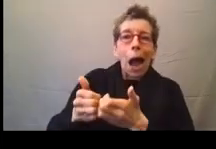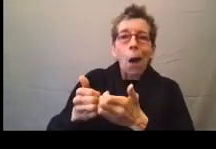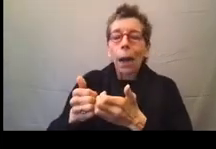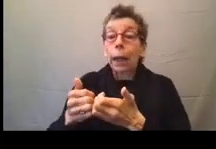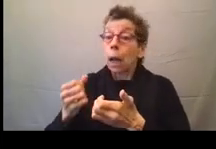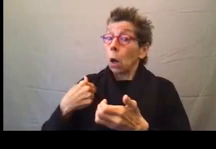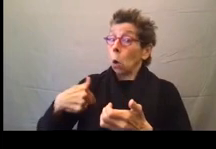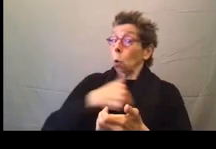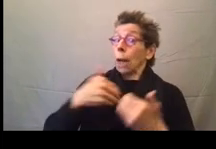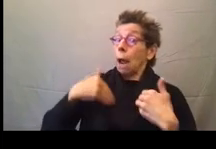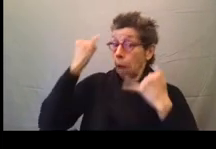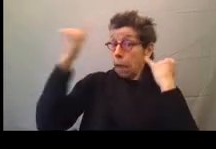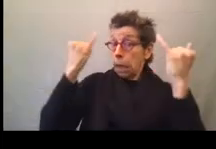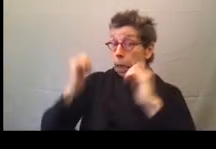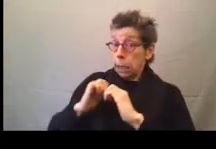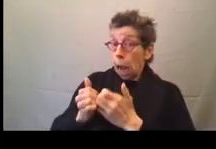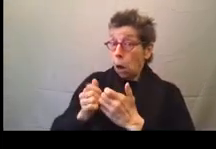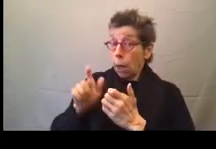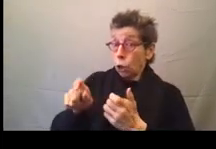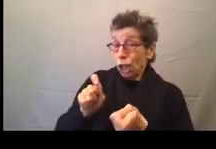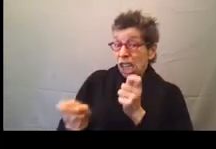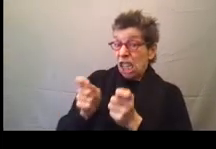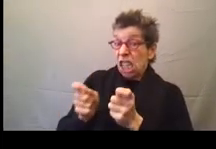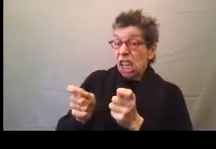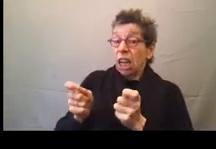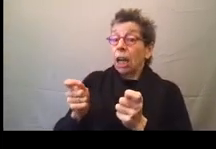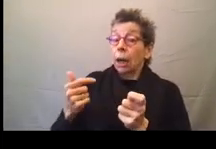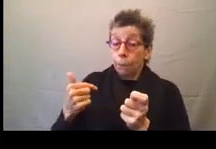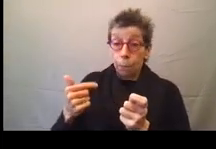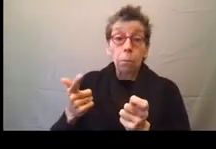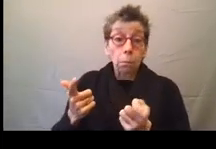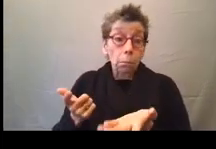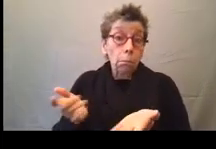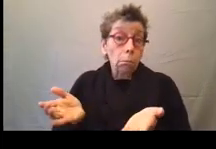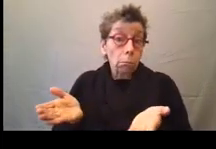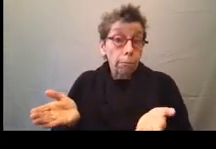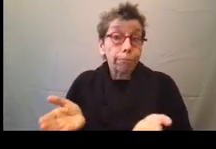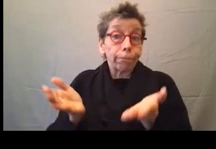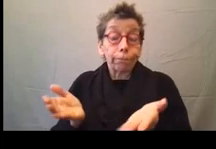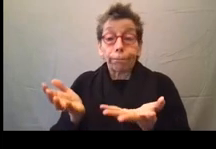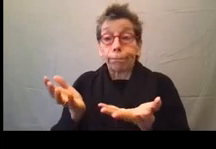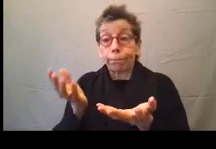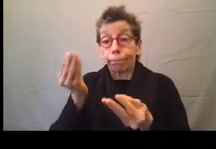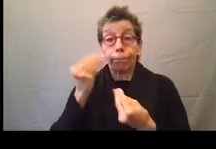and what what this should look like, what the system should look like once this legislation